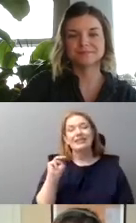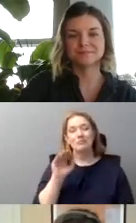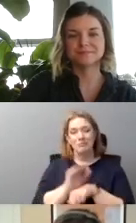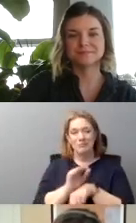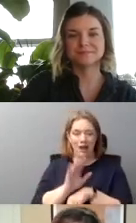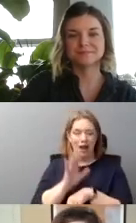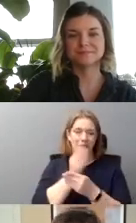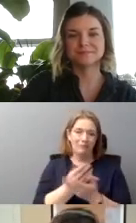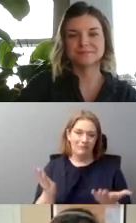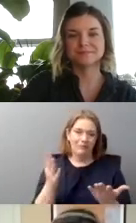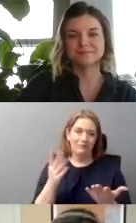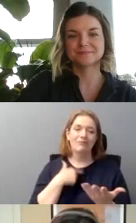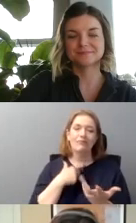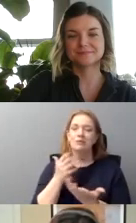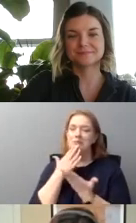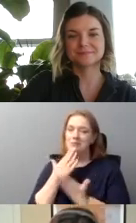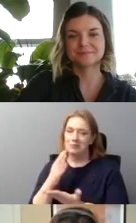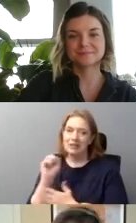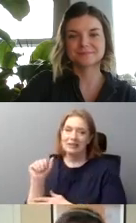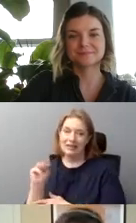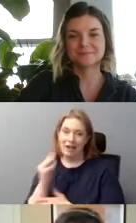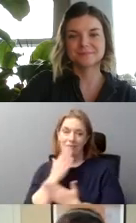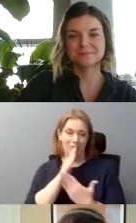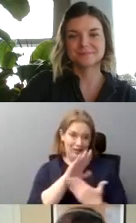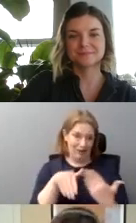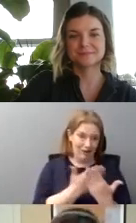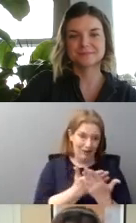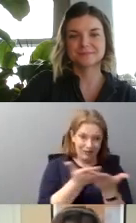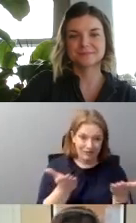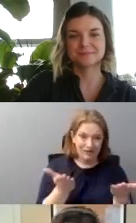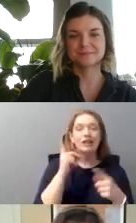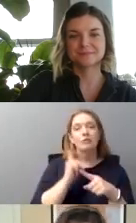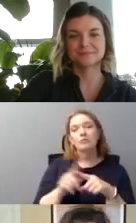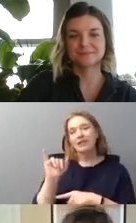Sam and everyone at the David Ireland house, and you Rachel, as we embark on this journey tonight.